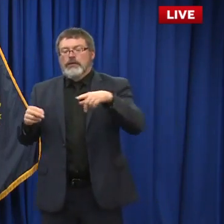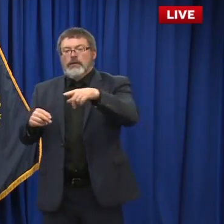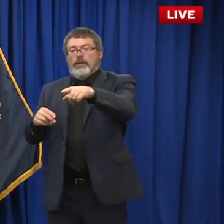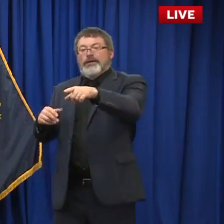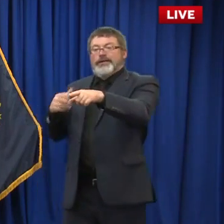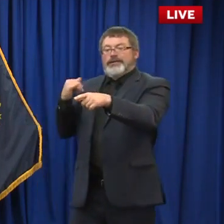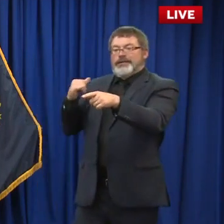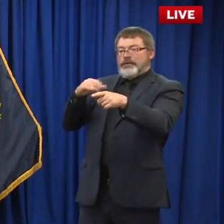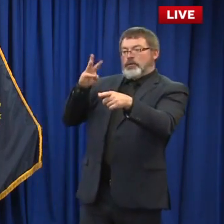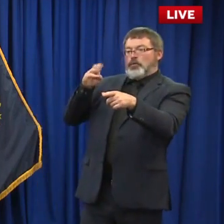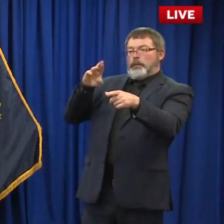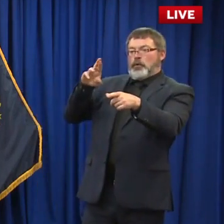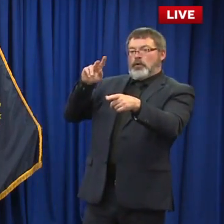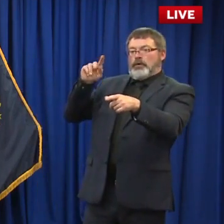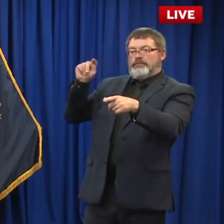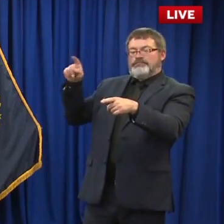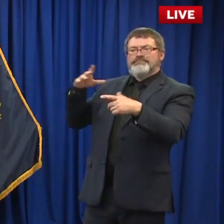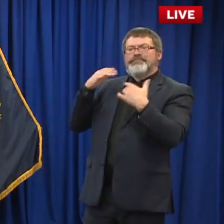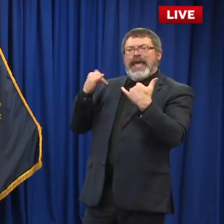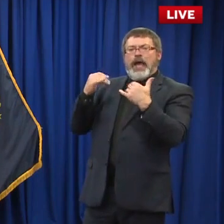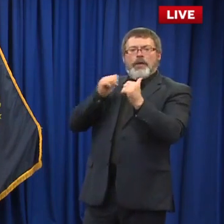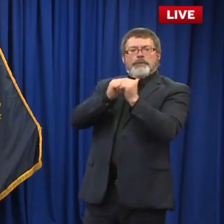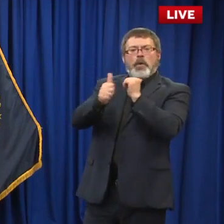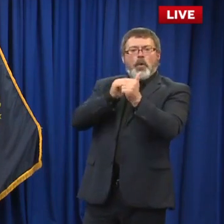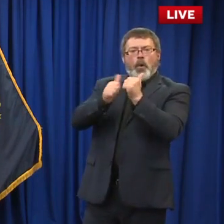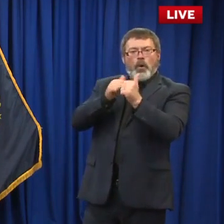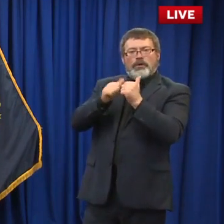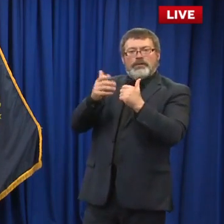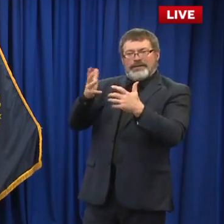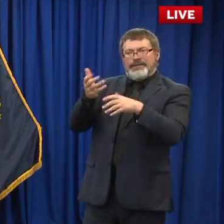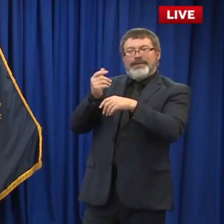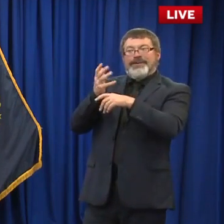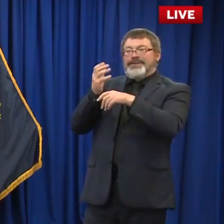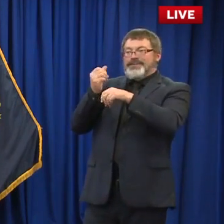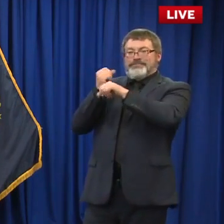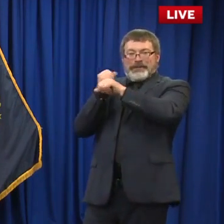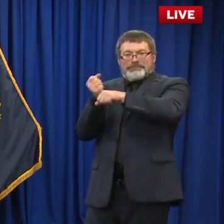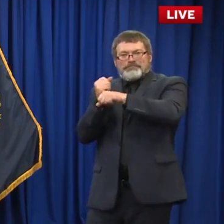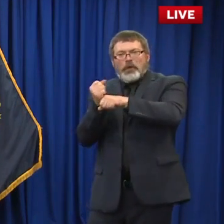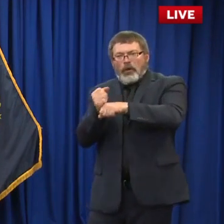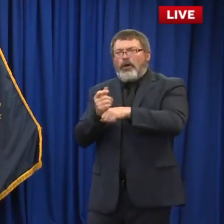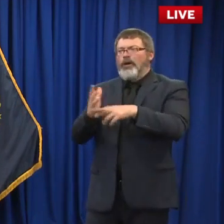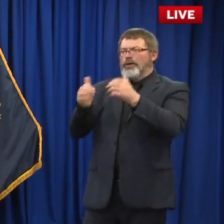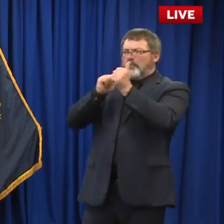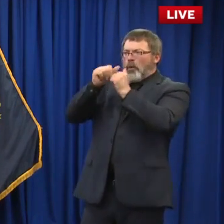IS IT FAIR THAT MAJOR LEAGUE BASEBALL AND THE NBA, THEY HAVE THESE MACHINES AND HERE WE ARE, STILL WAITING FOR SOME?